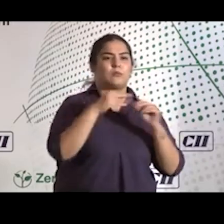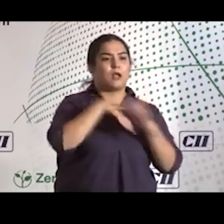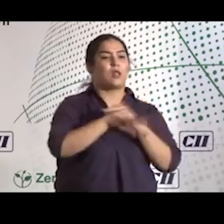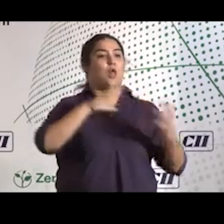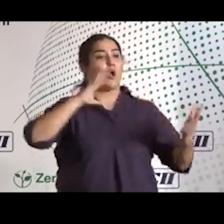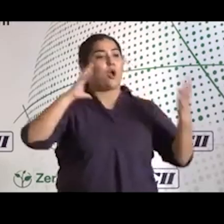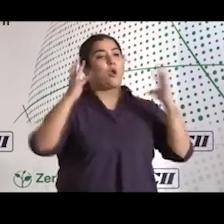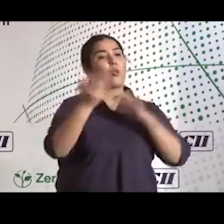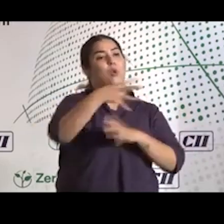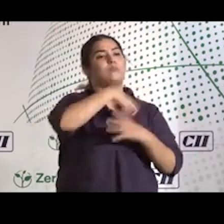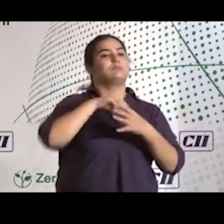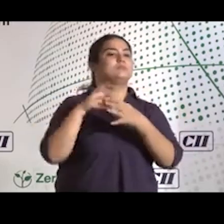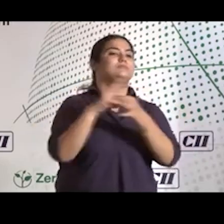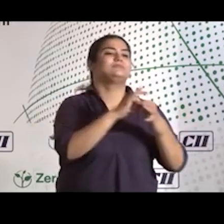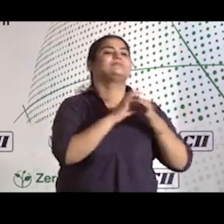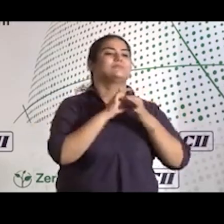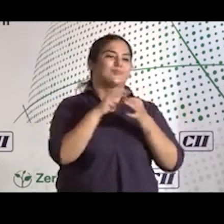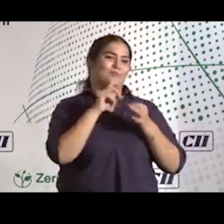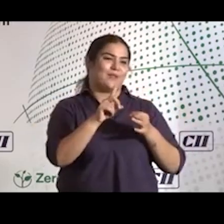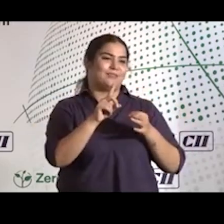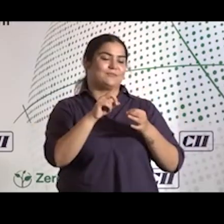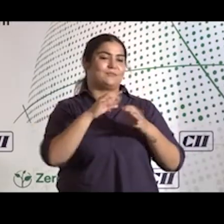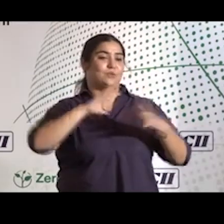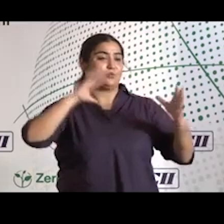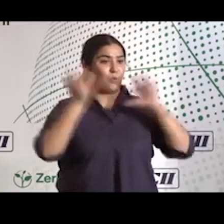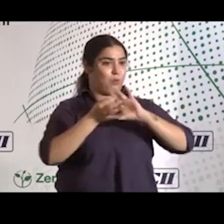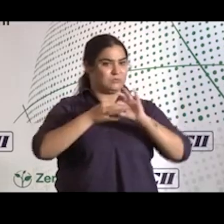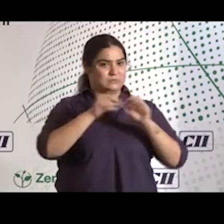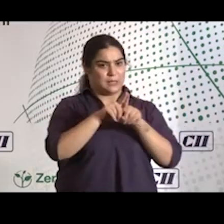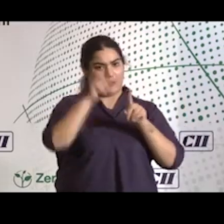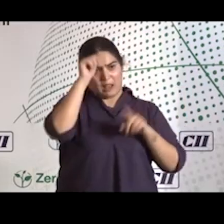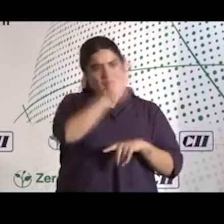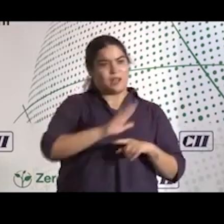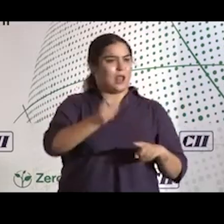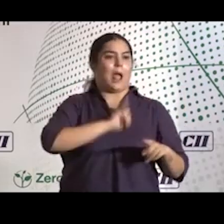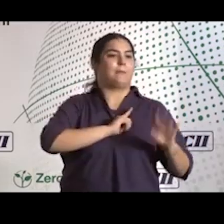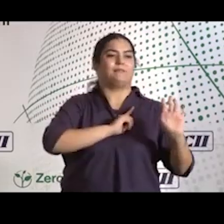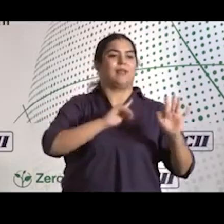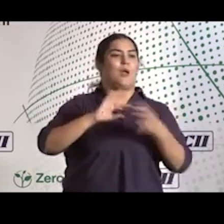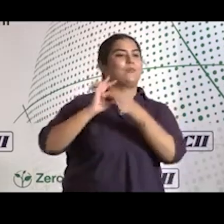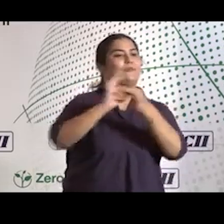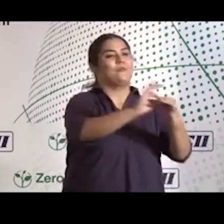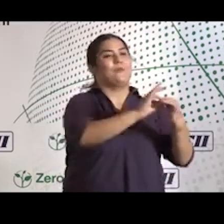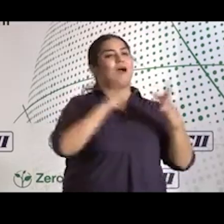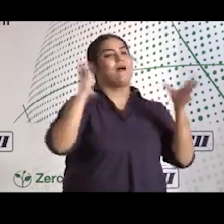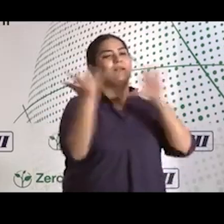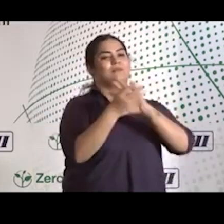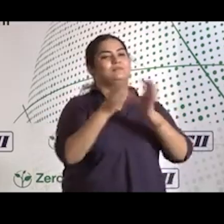Asian is there and it is very important because everything is I think it is global.